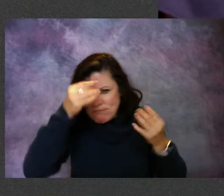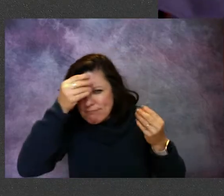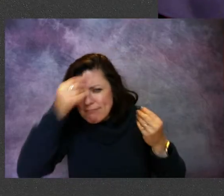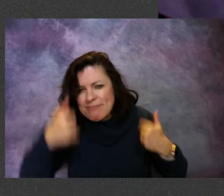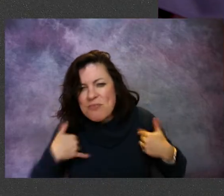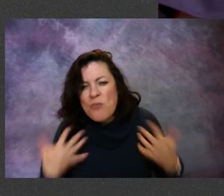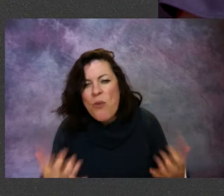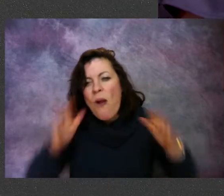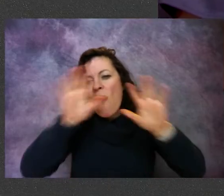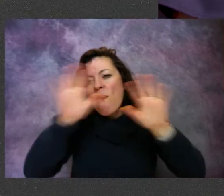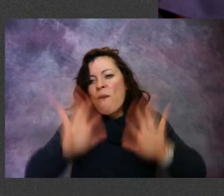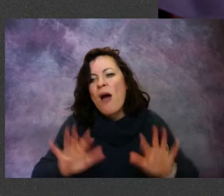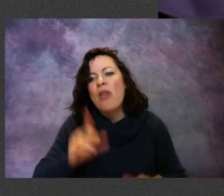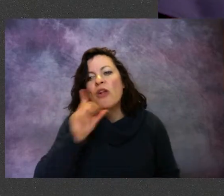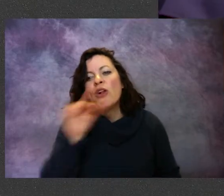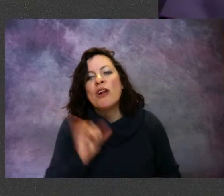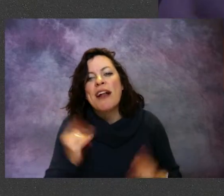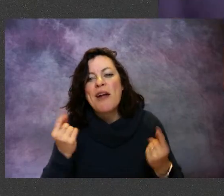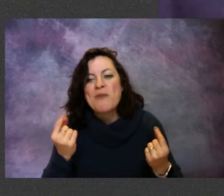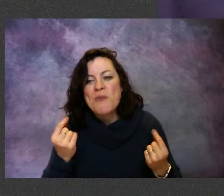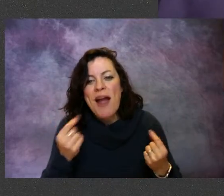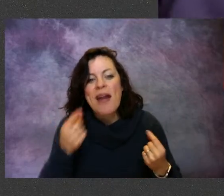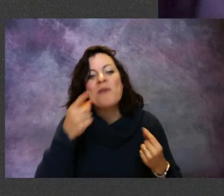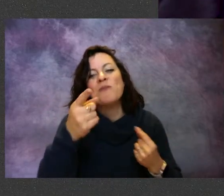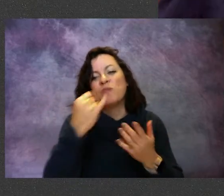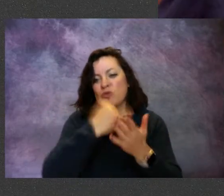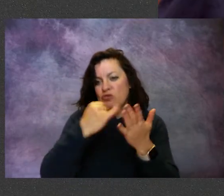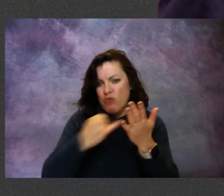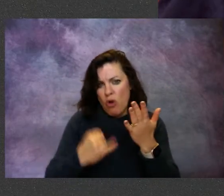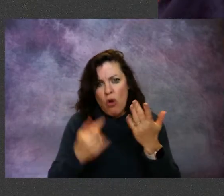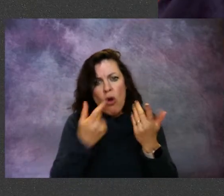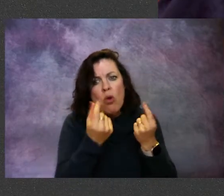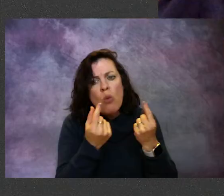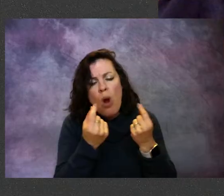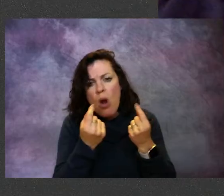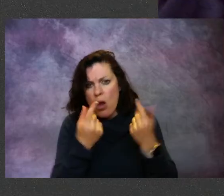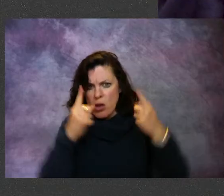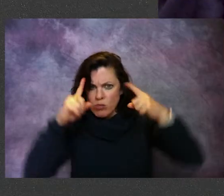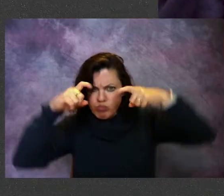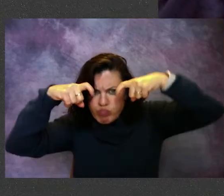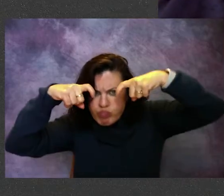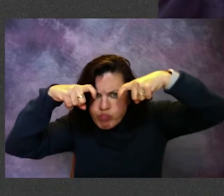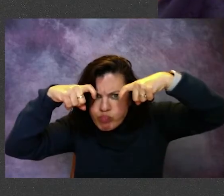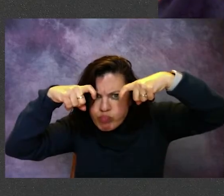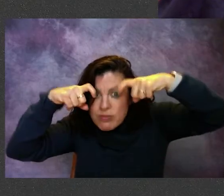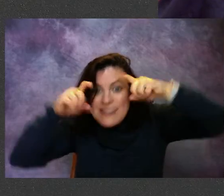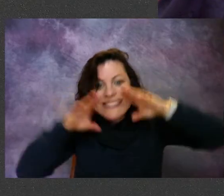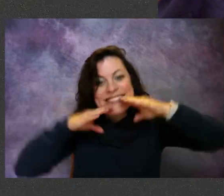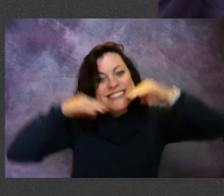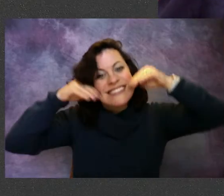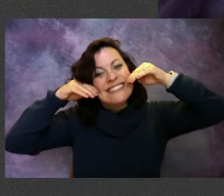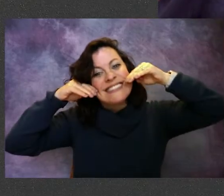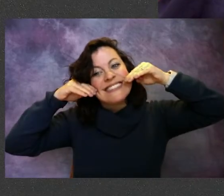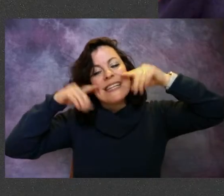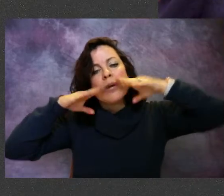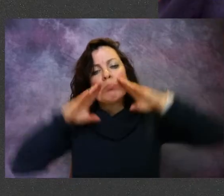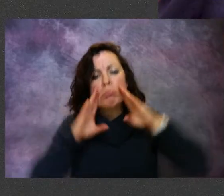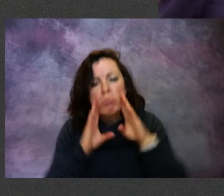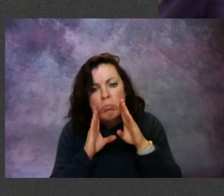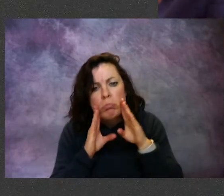and draw a face onto your cloud. So, maybe you want to have a smiley, sunny cloud.